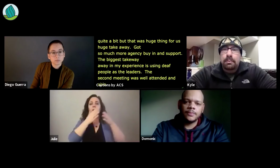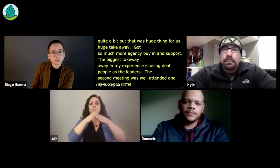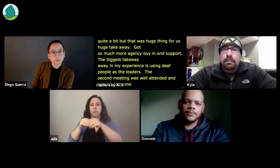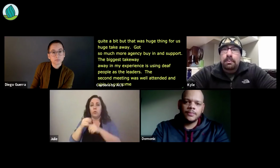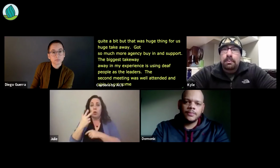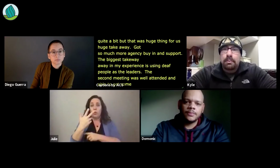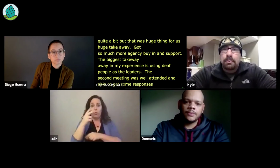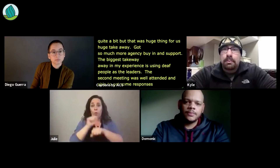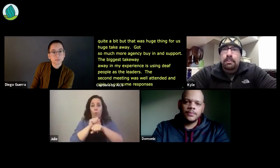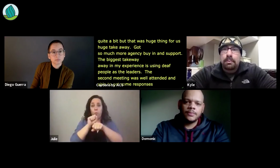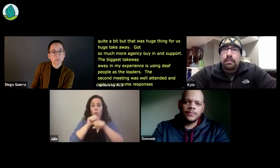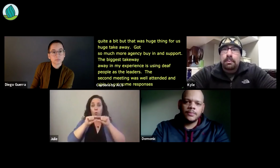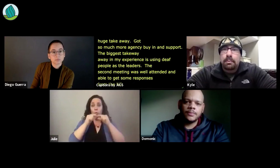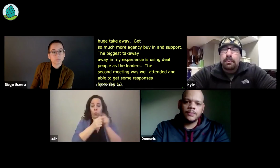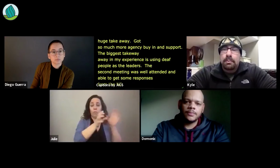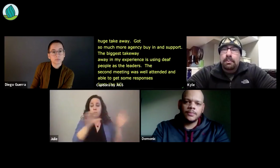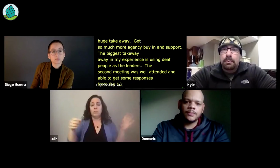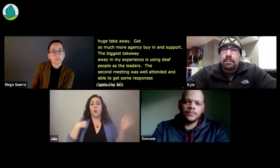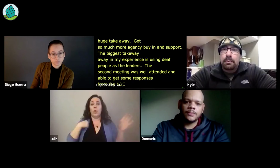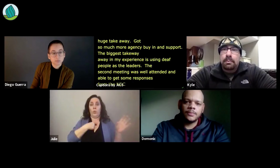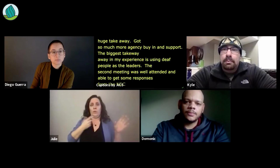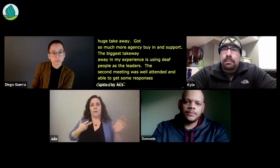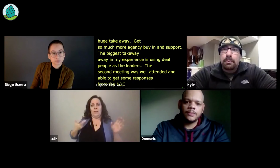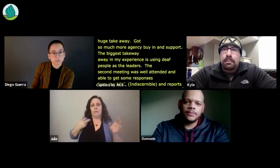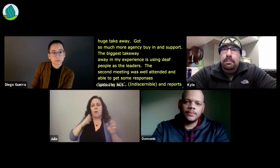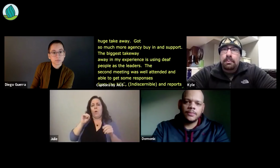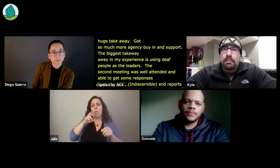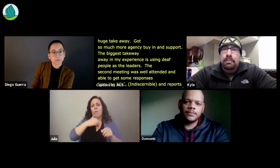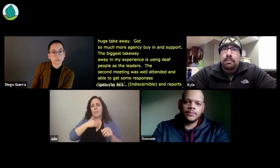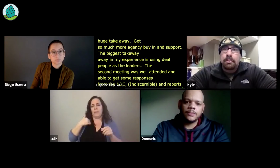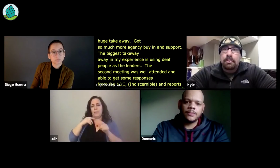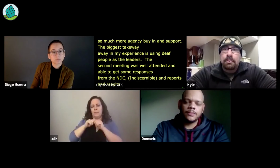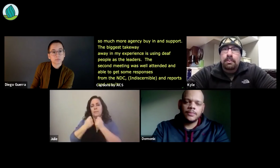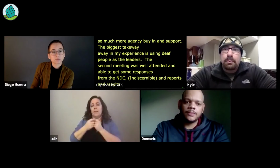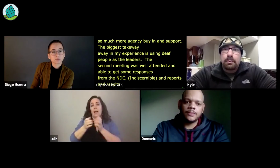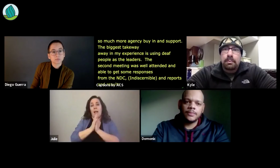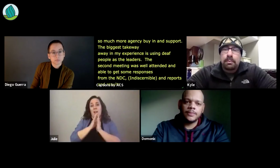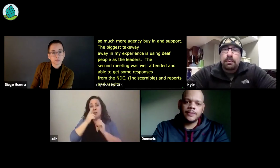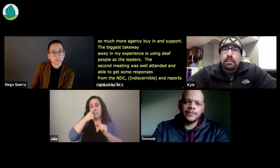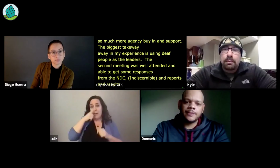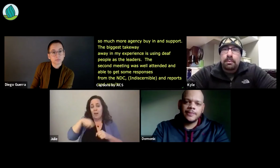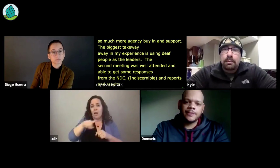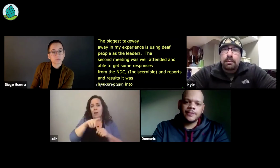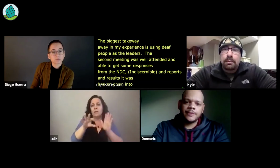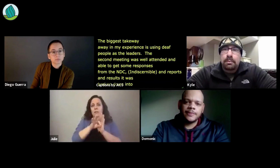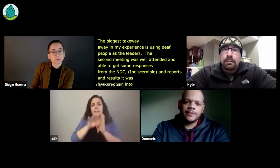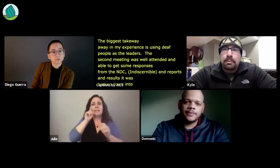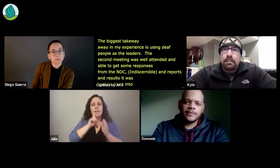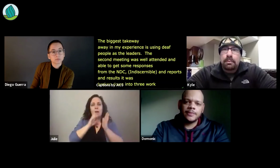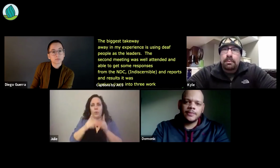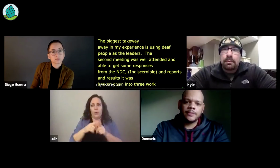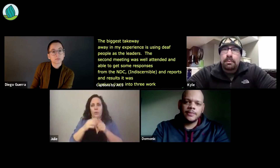And it was broken down into three work groups, and we had our own member team members come in and ask could you choose a deaf person